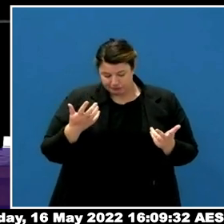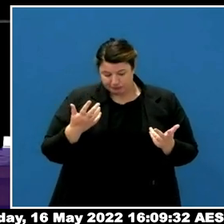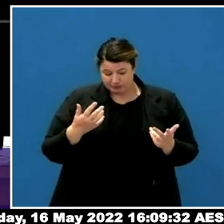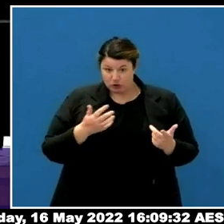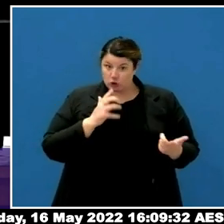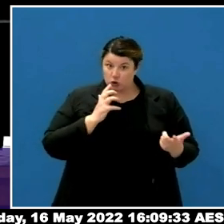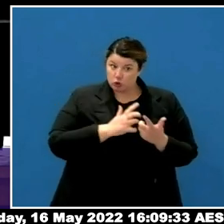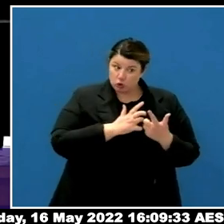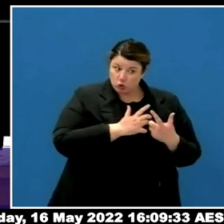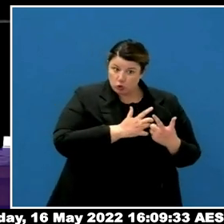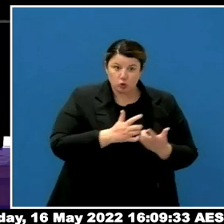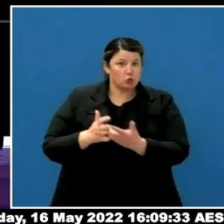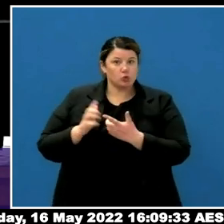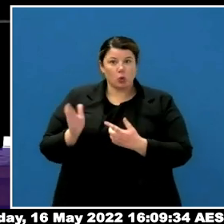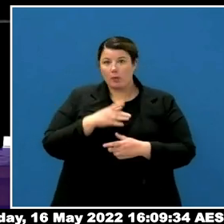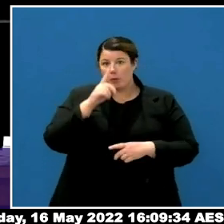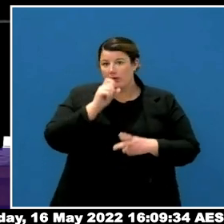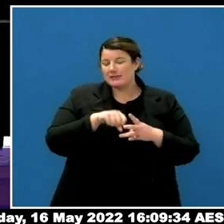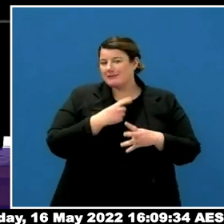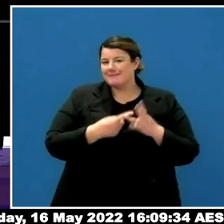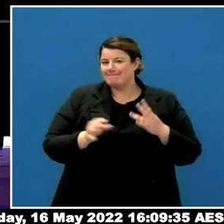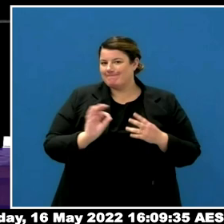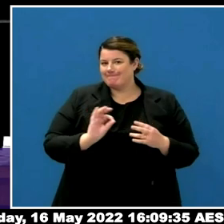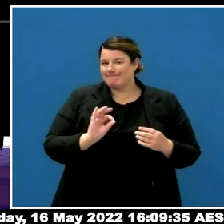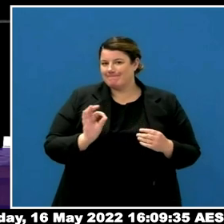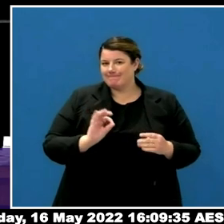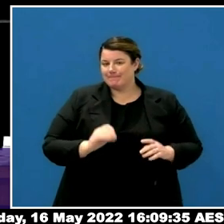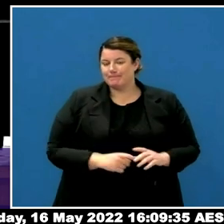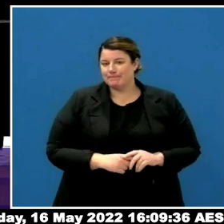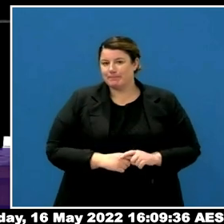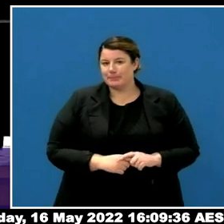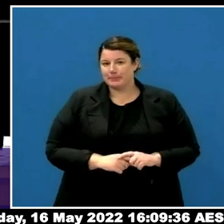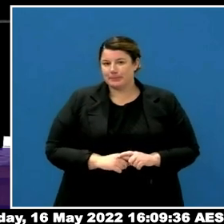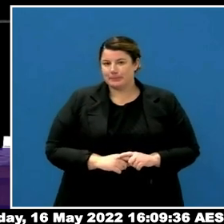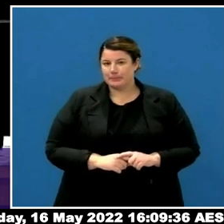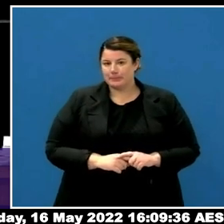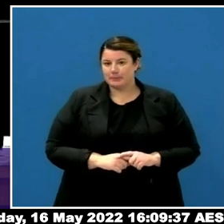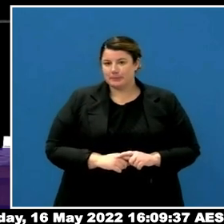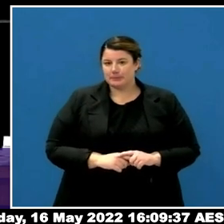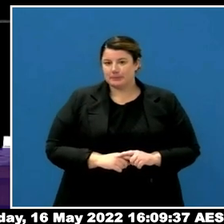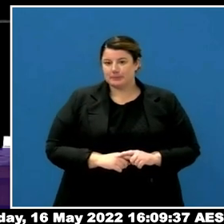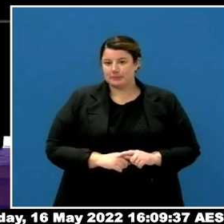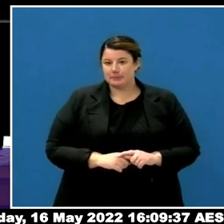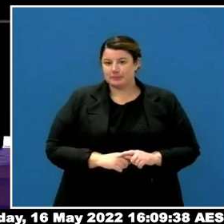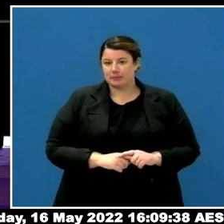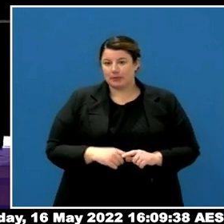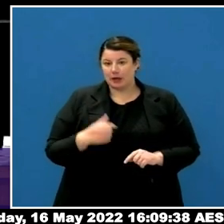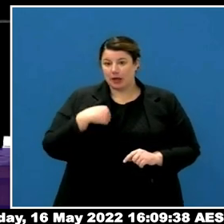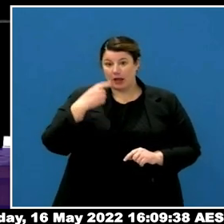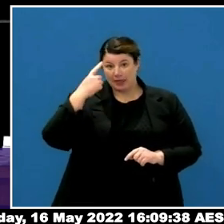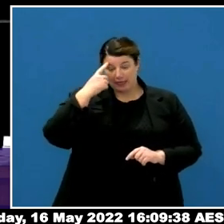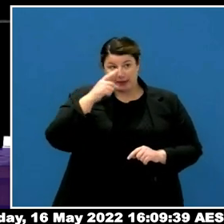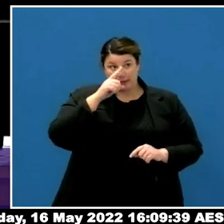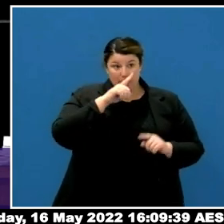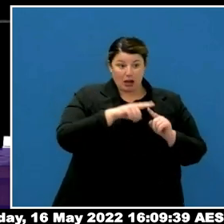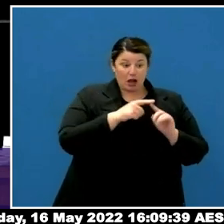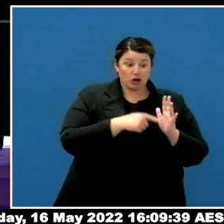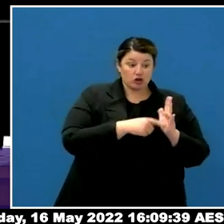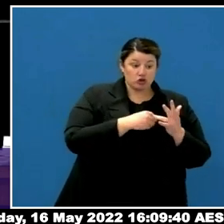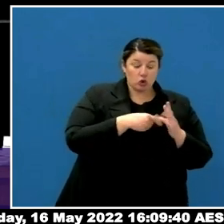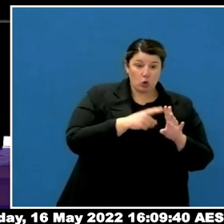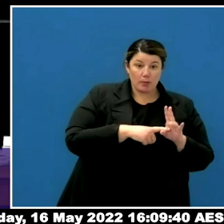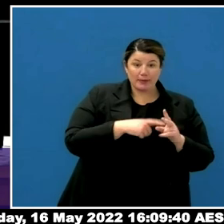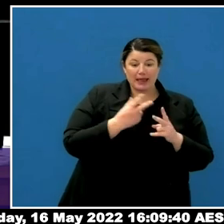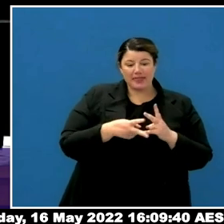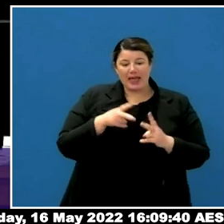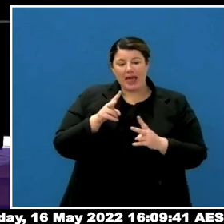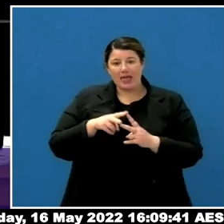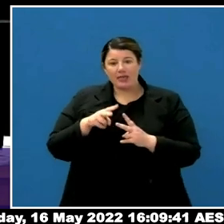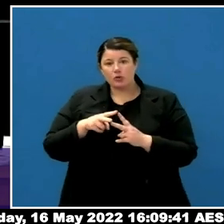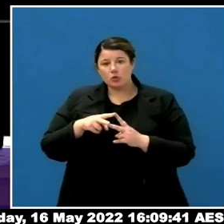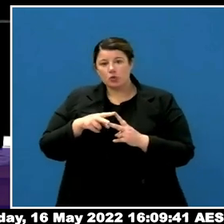I think that people like Toby and the other people with disabilities that we've